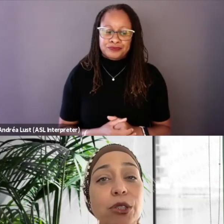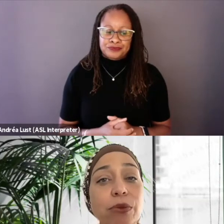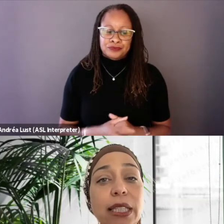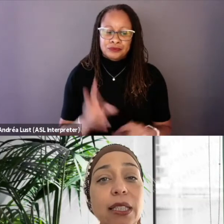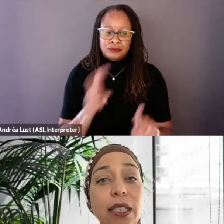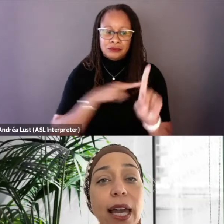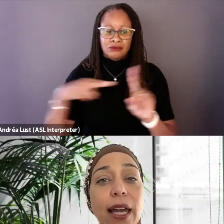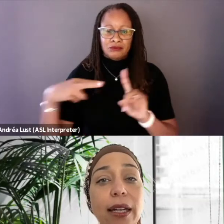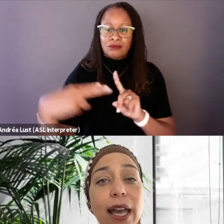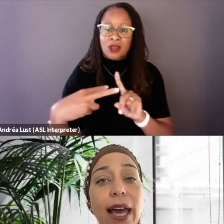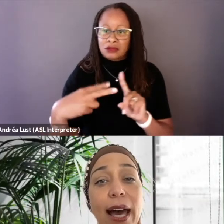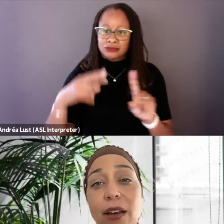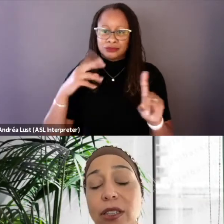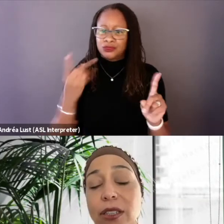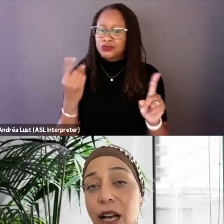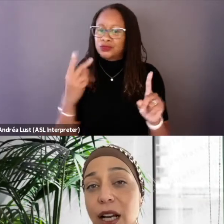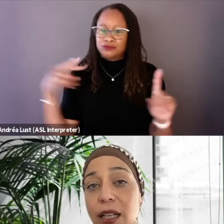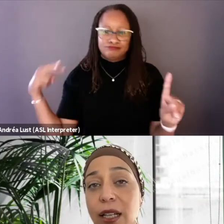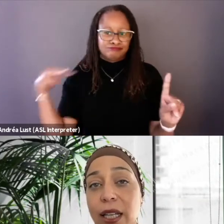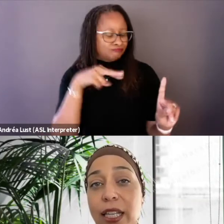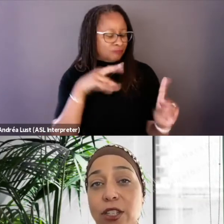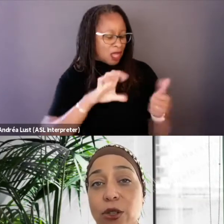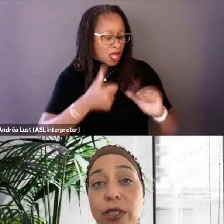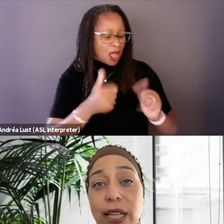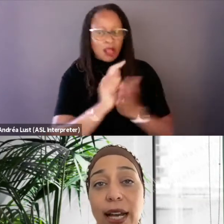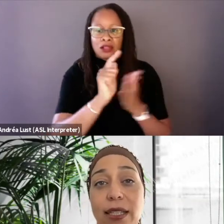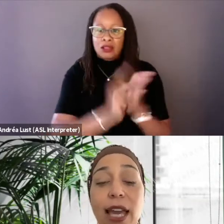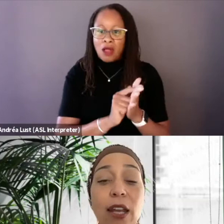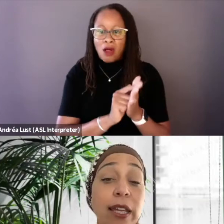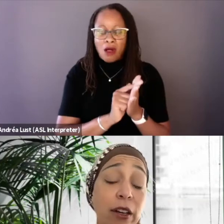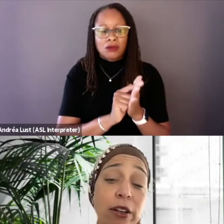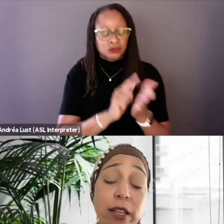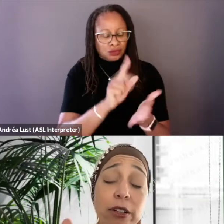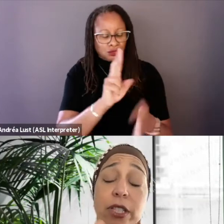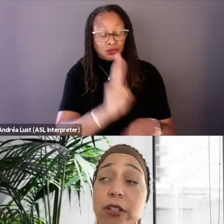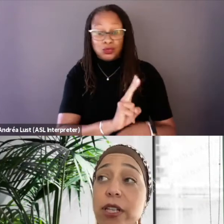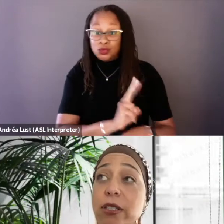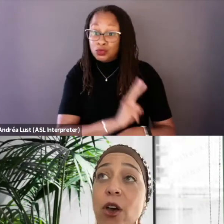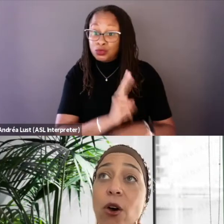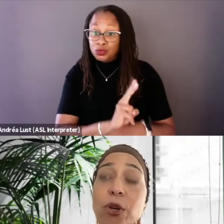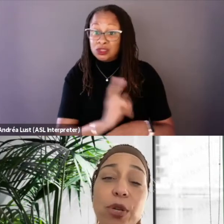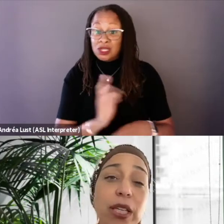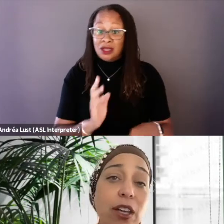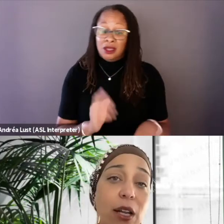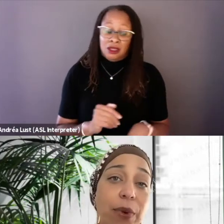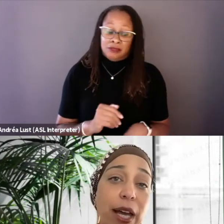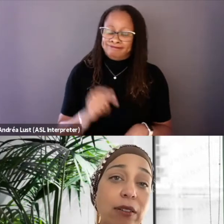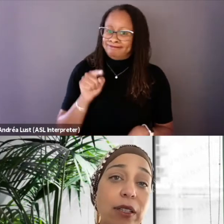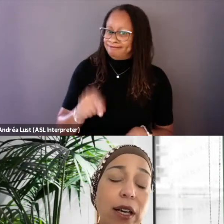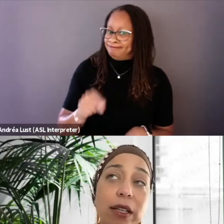to really look at how the law is utilized. And in our series, we really thought about,